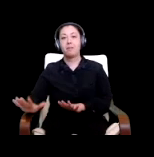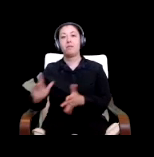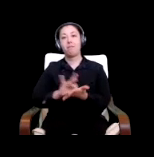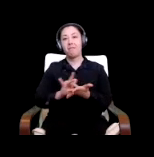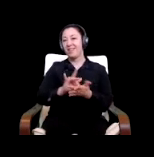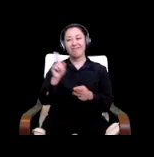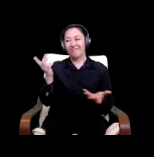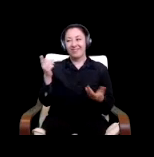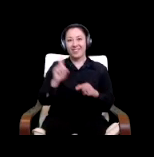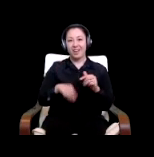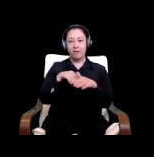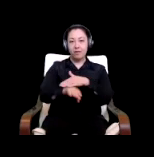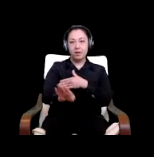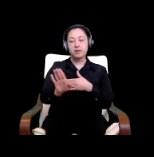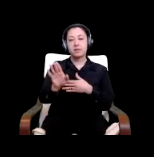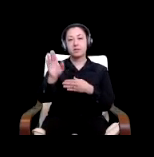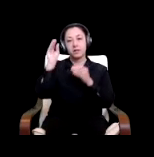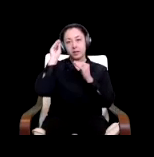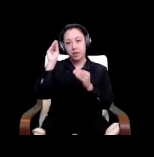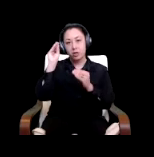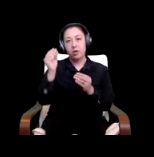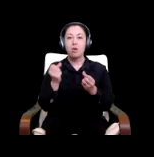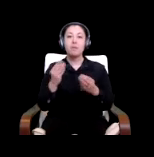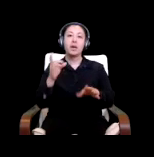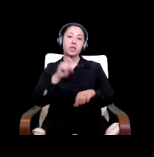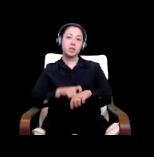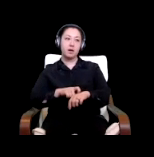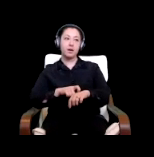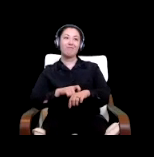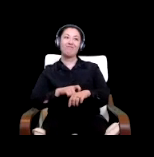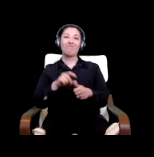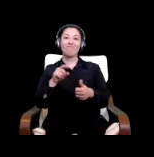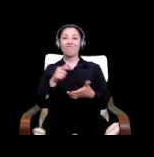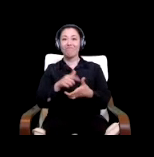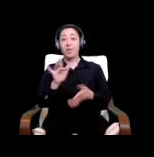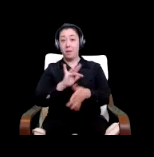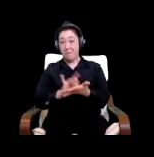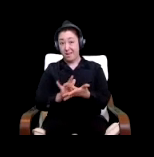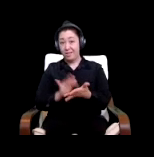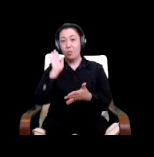with these medical pieces taking the first several years of life, these kids are missing